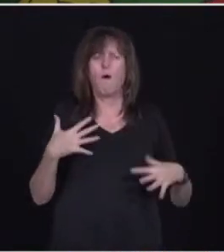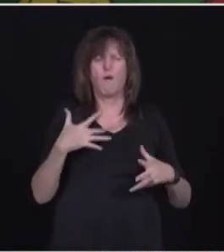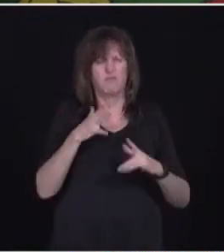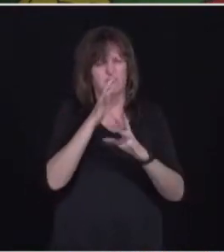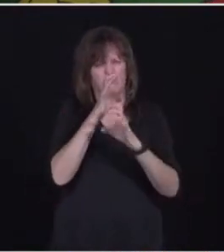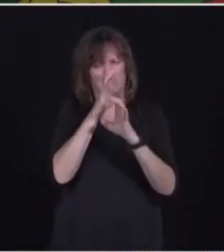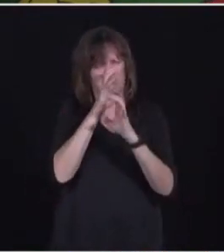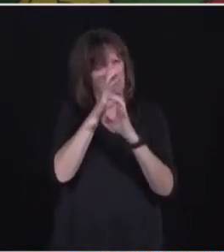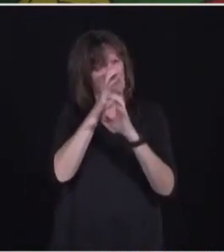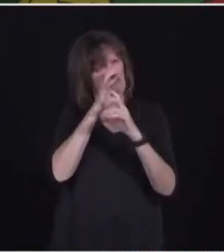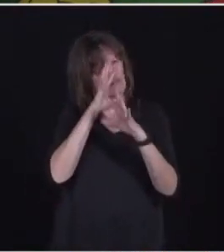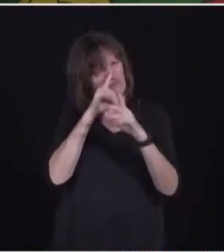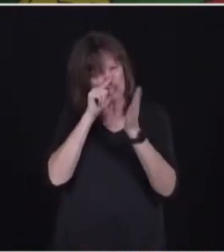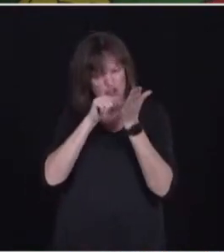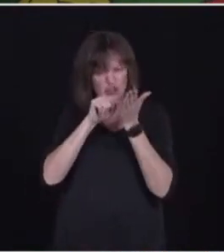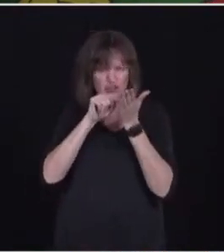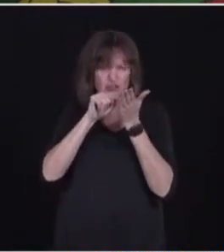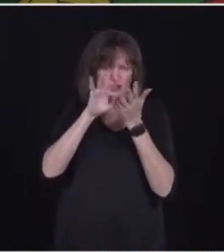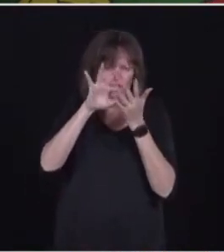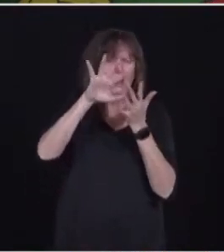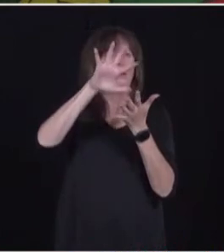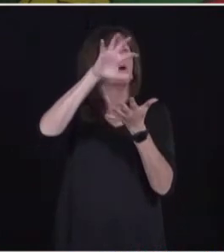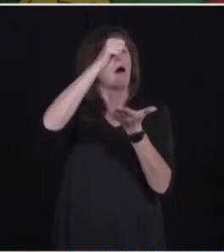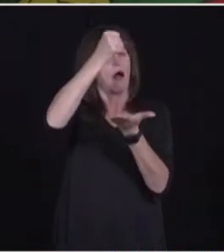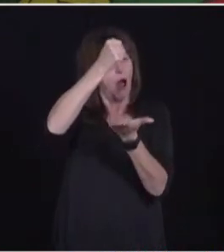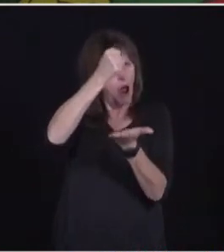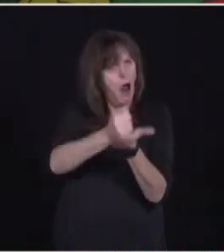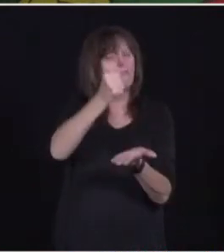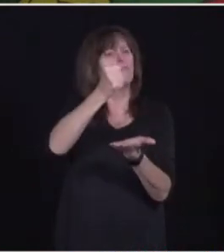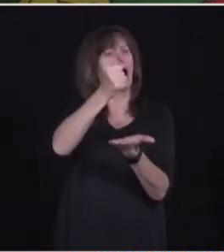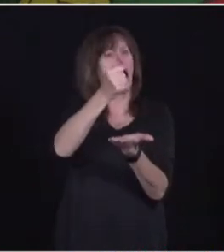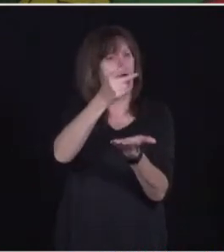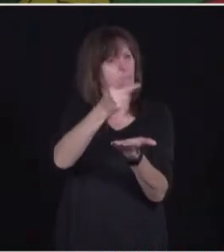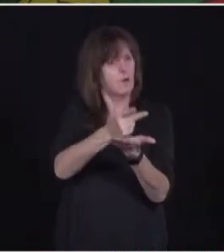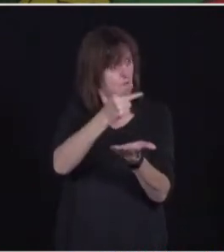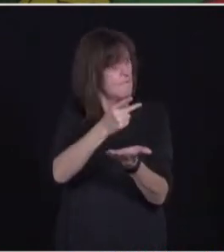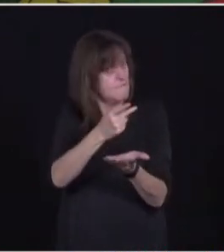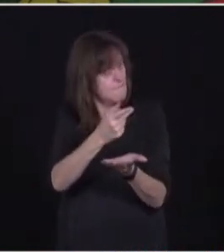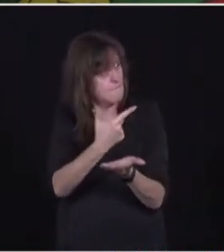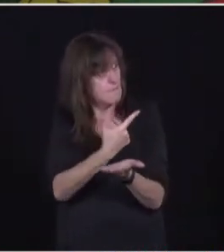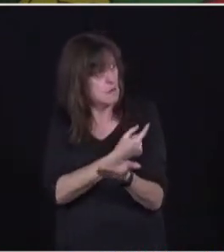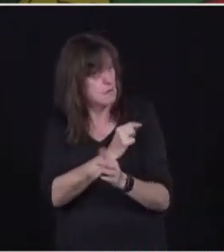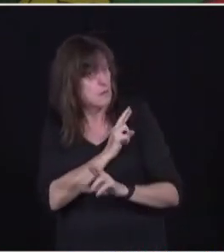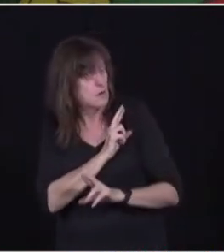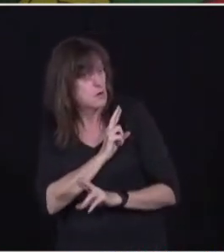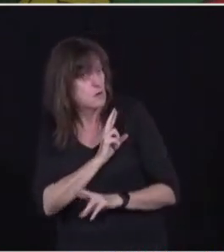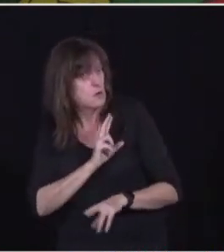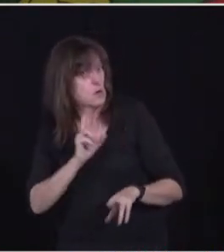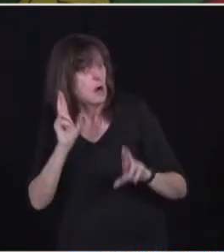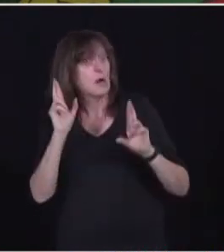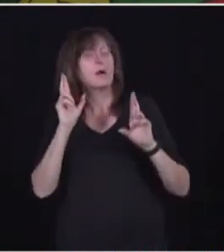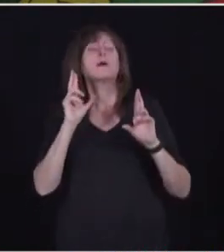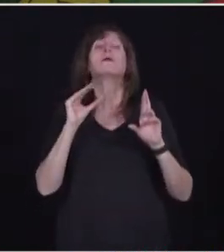start to do so for phase 1 is using those 2.4 million doses of vaccine on both Pfizer and mode dharnaerna assuming that both will be approved by